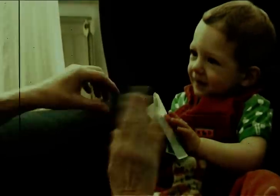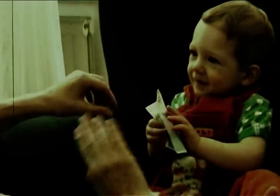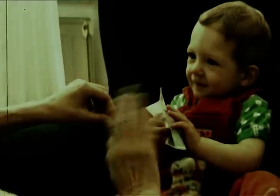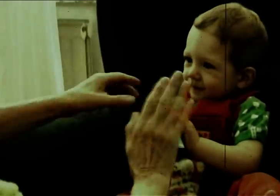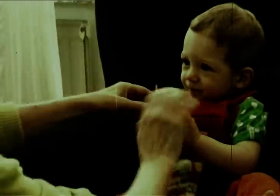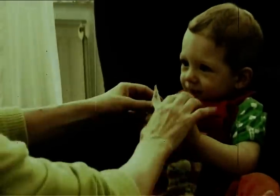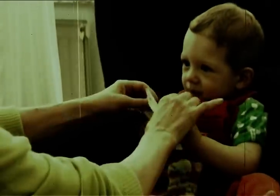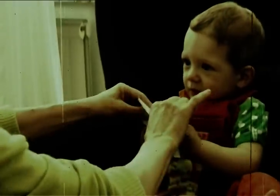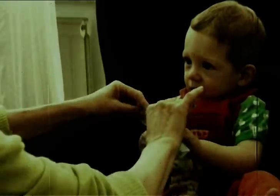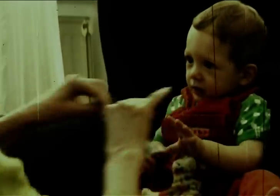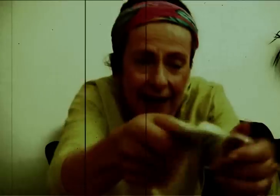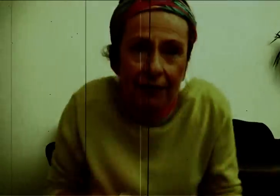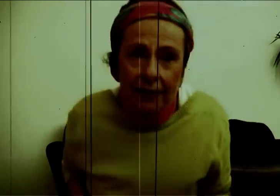No, no!